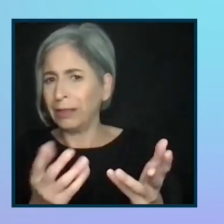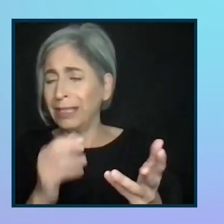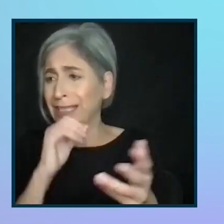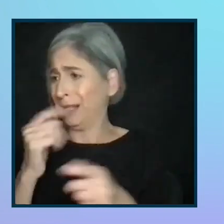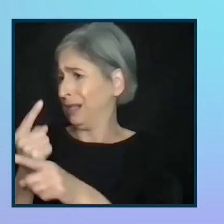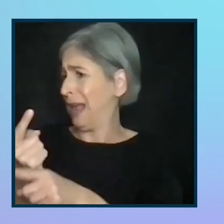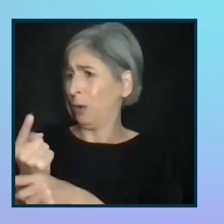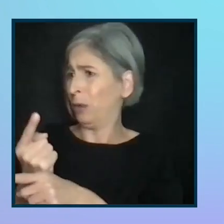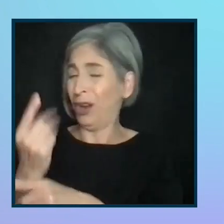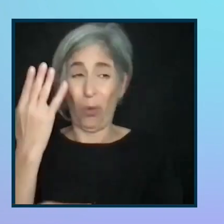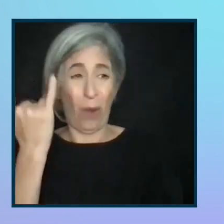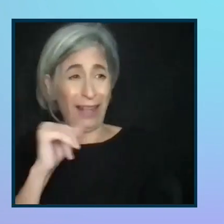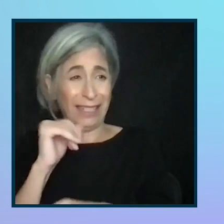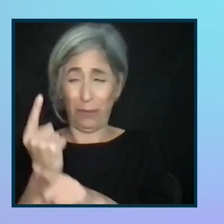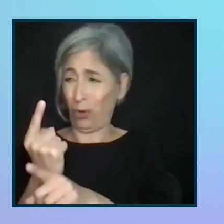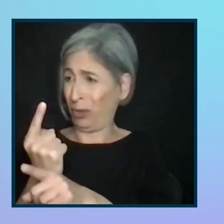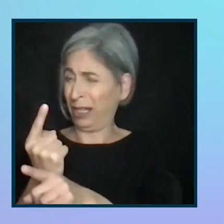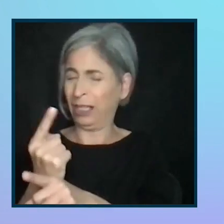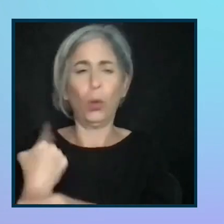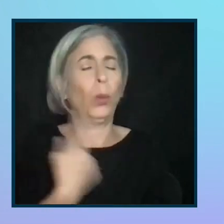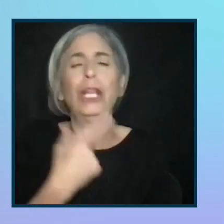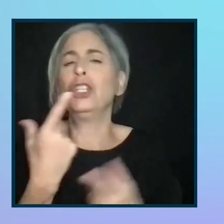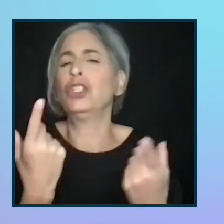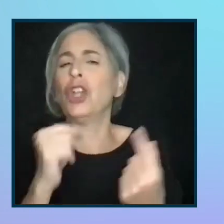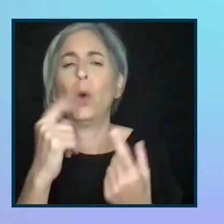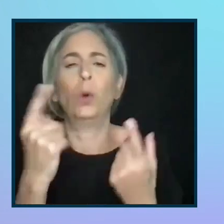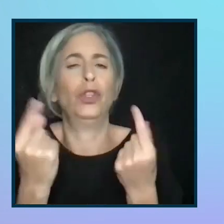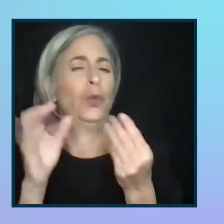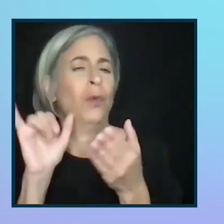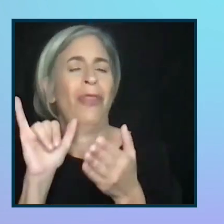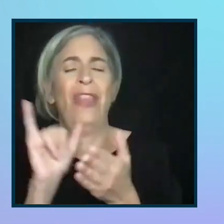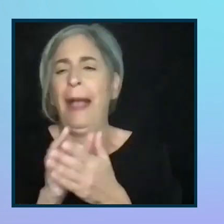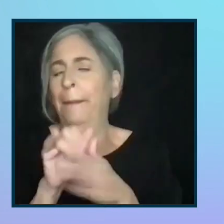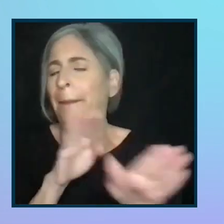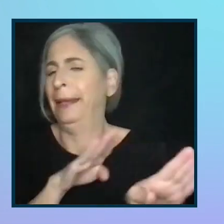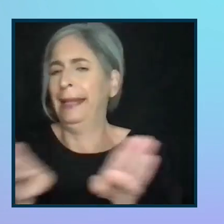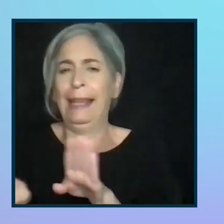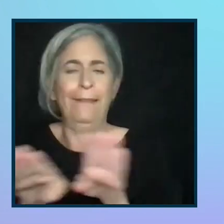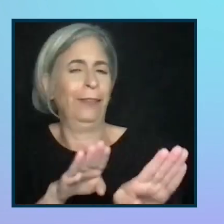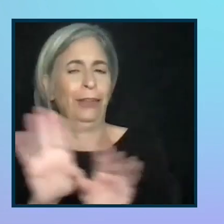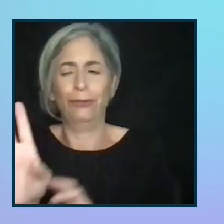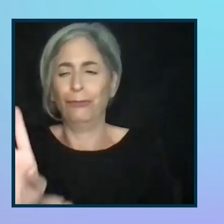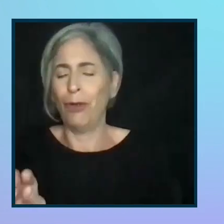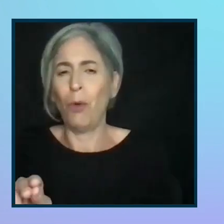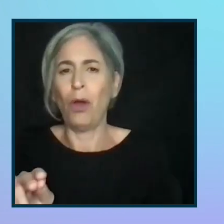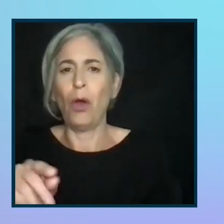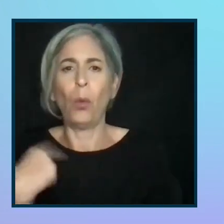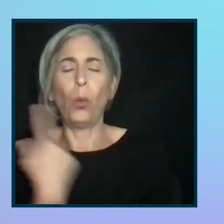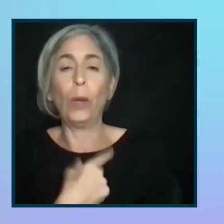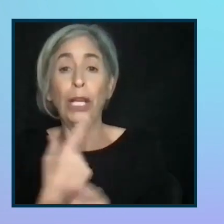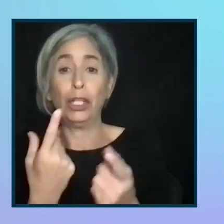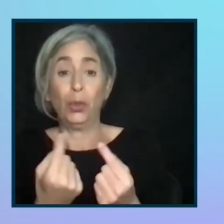Because people like us don't do things like that. And this idea of people like us do things like this,